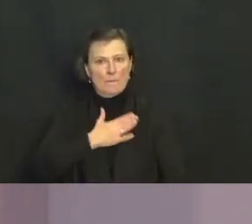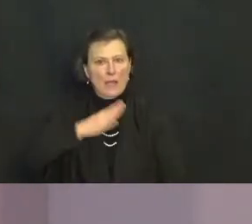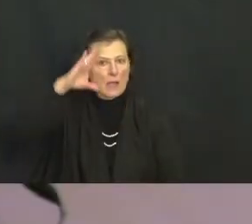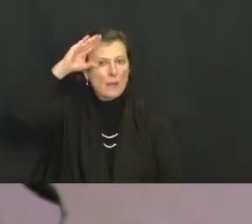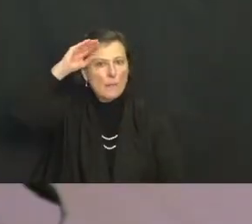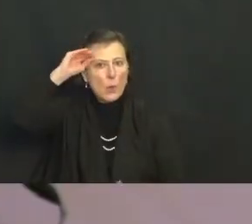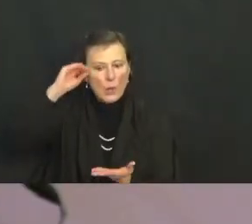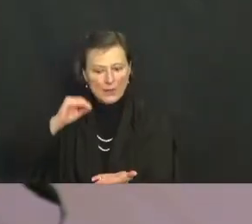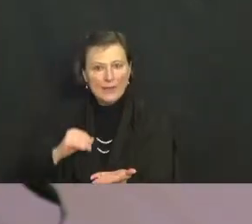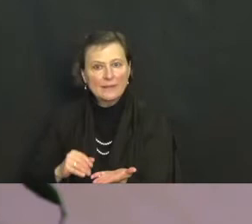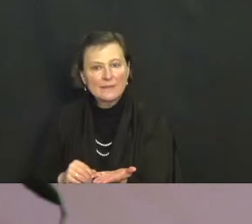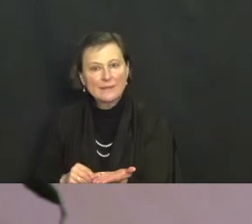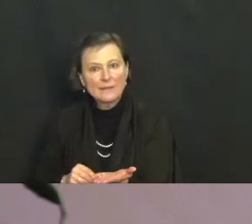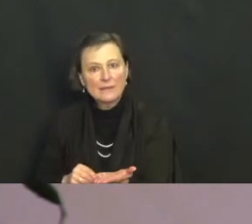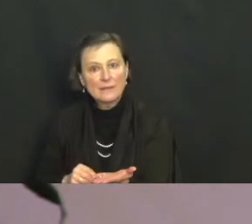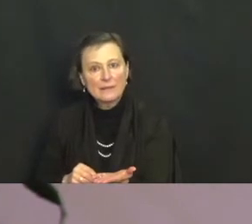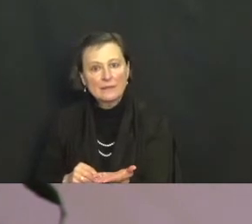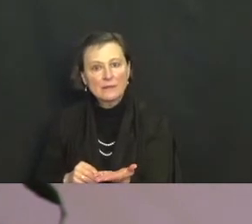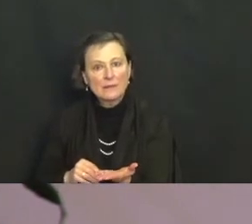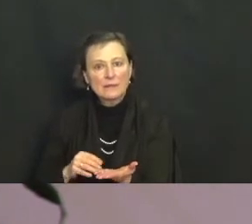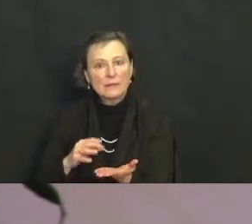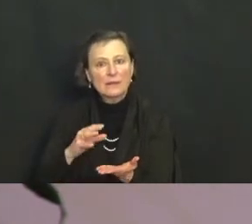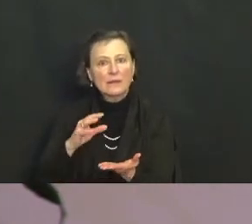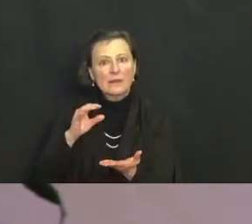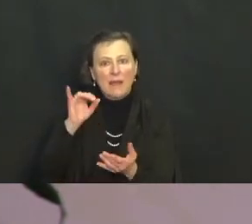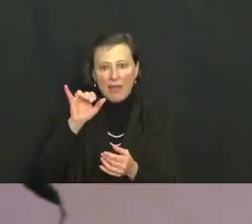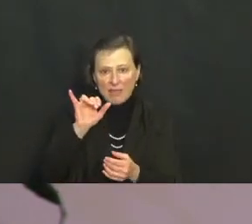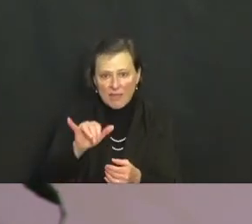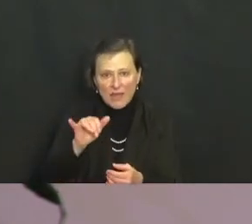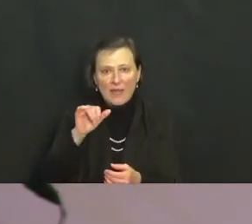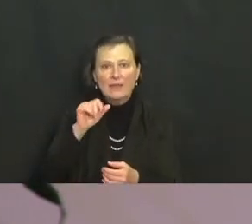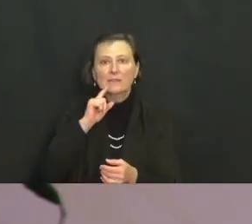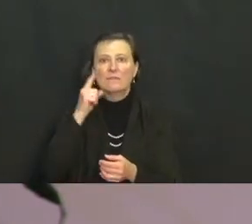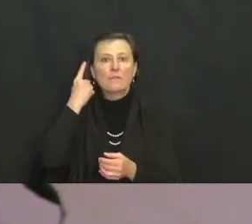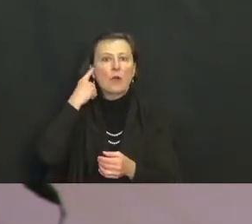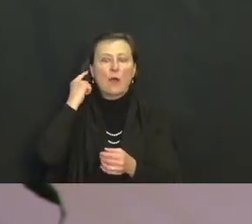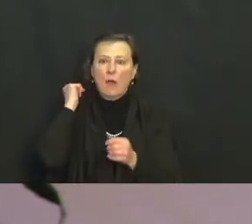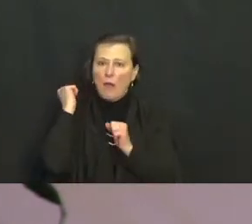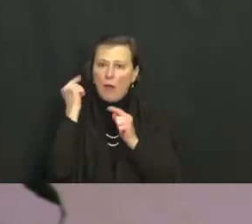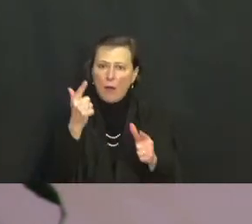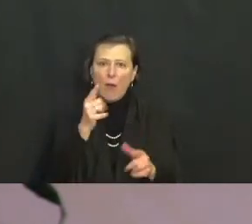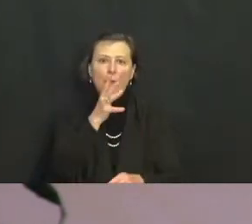And, this is for all the mothers who cried.